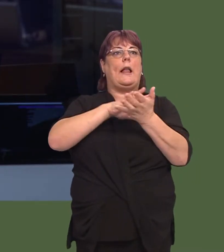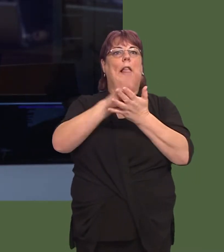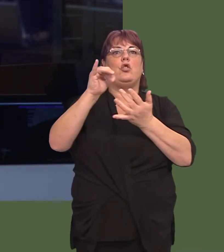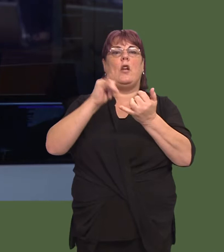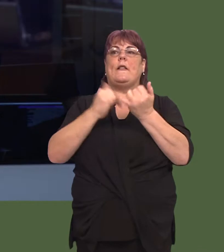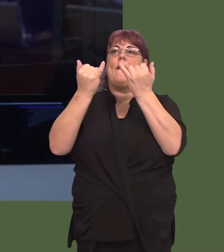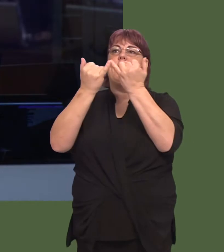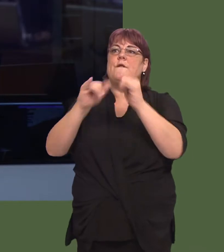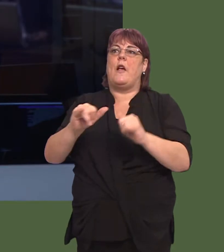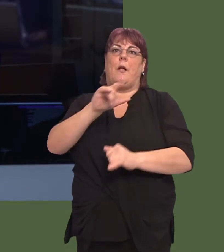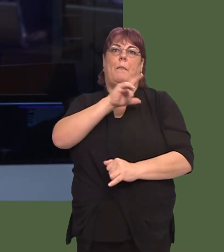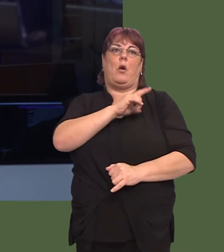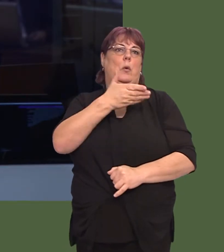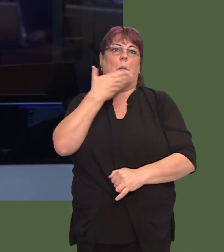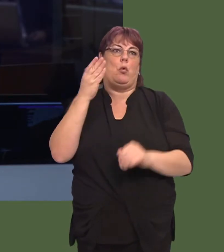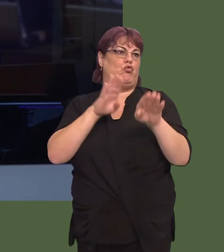a lack of training places.